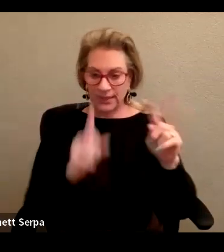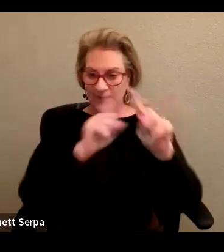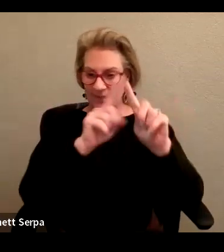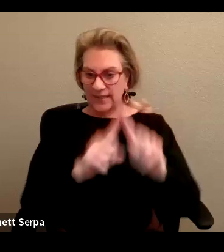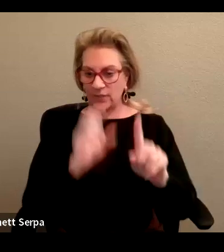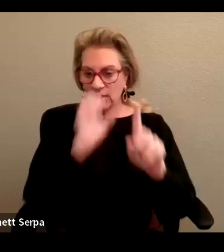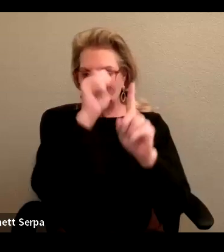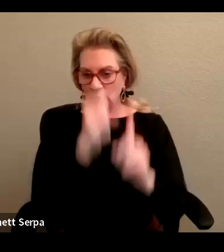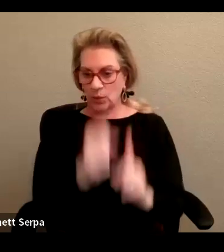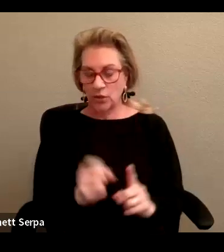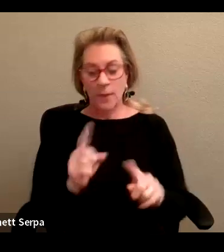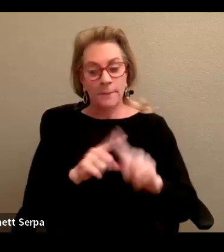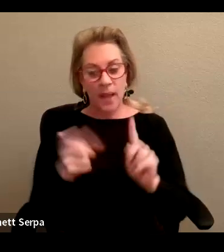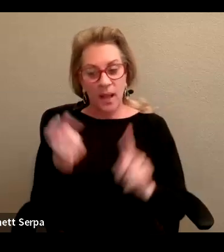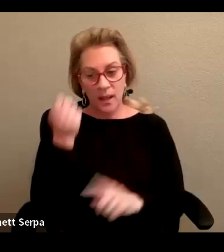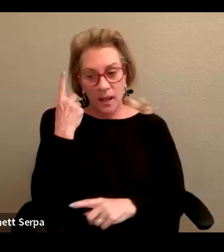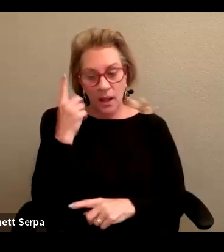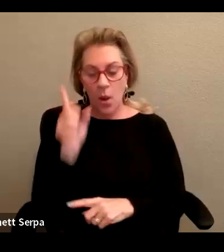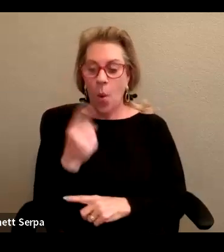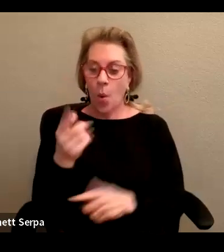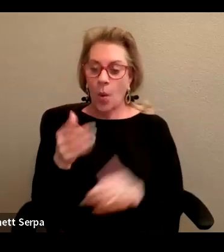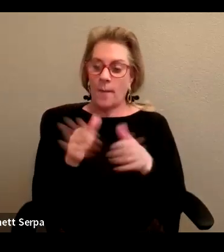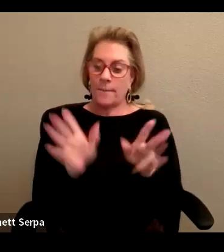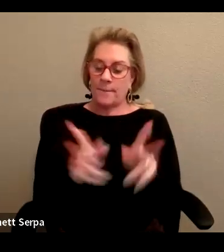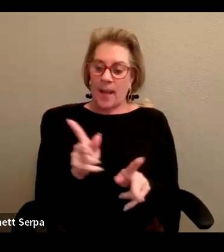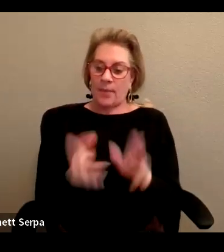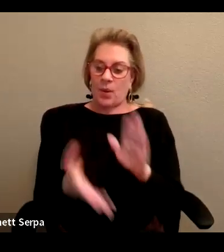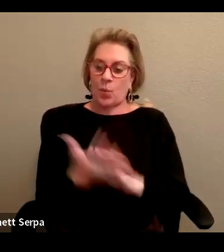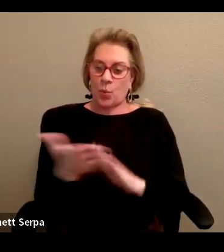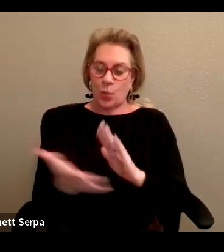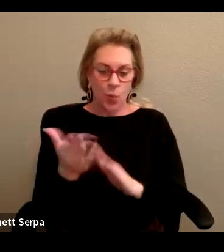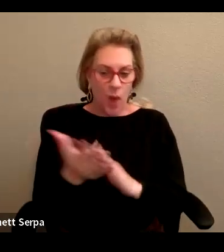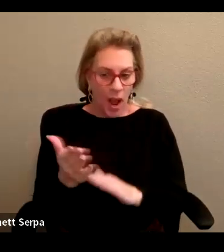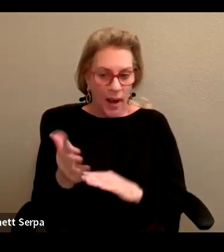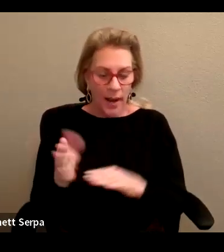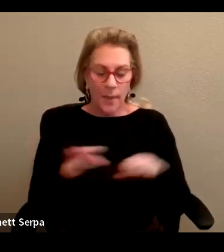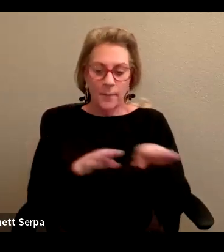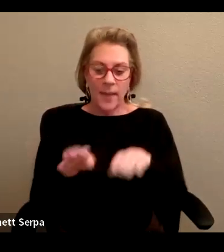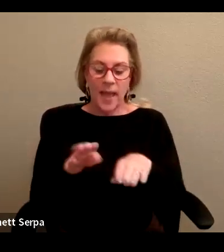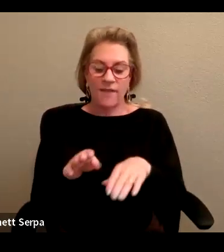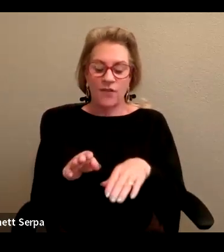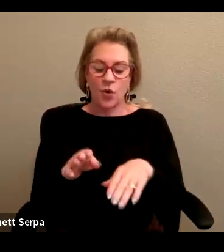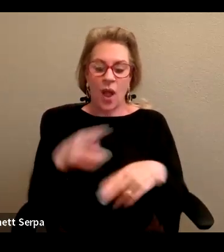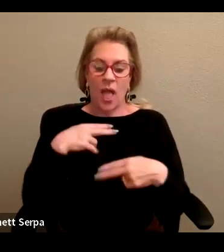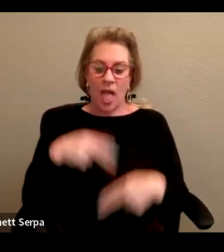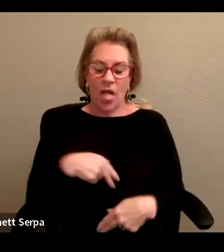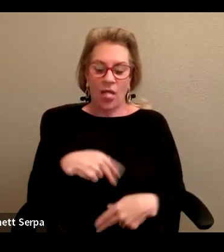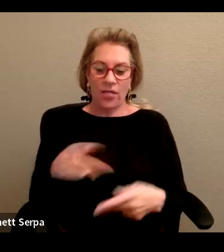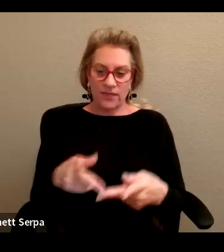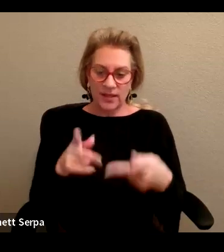however again only publicly operated behavioral health facilities are required to adopt the model